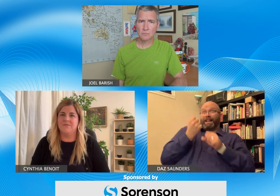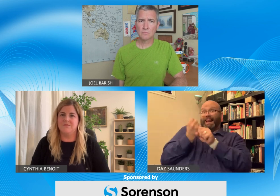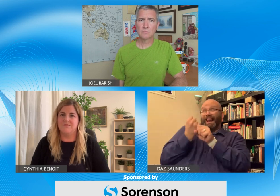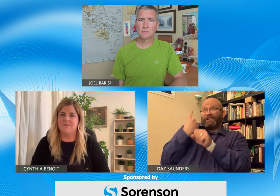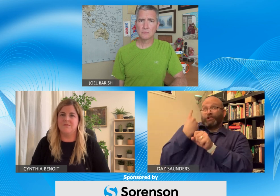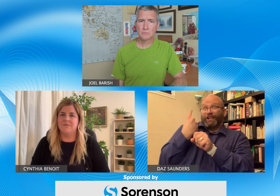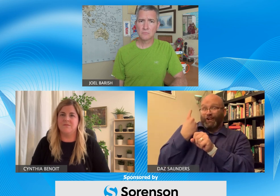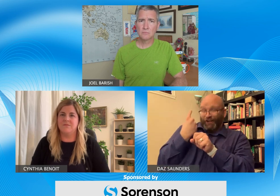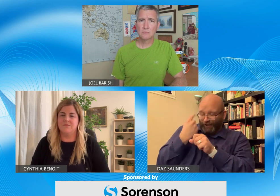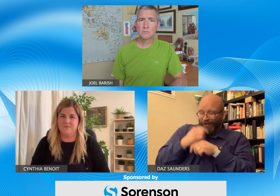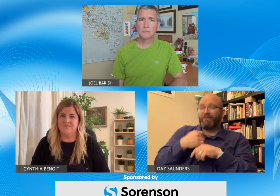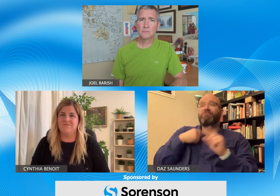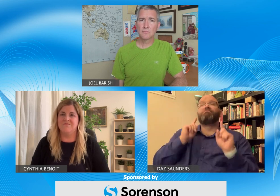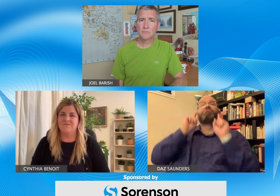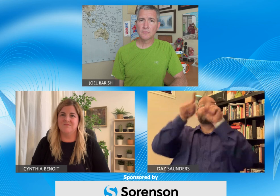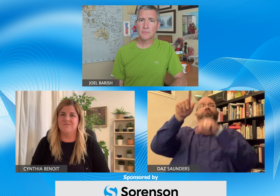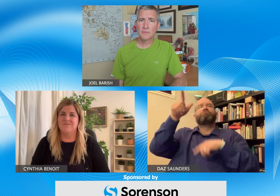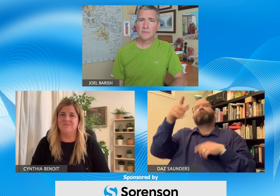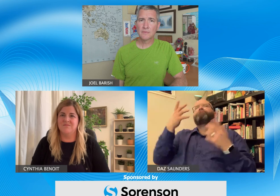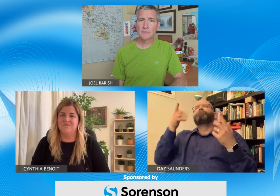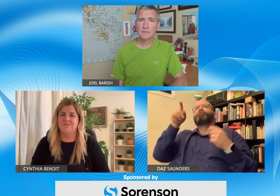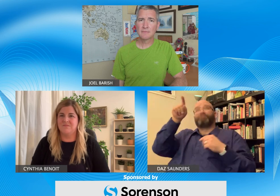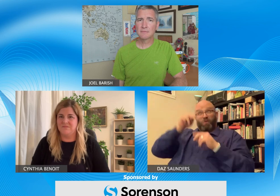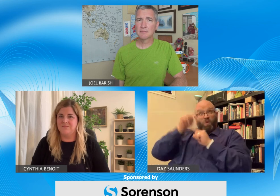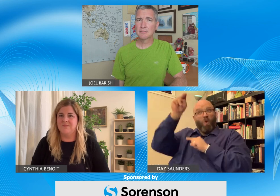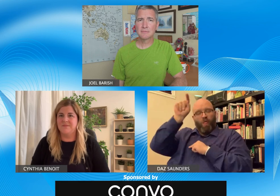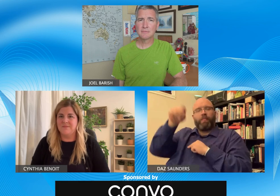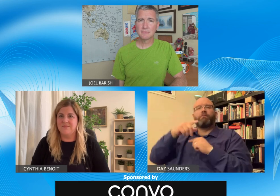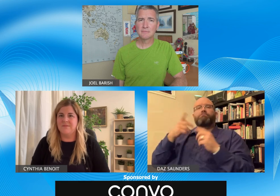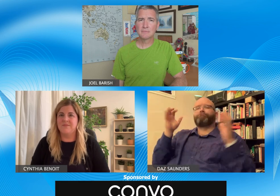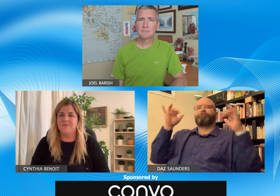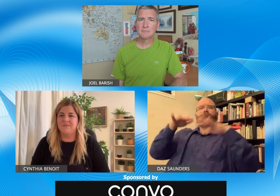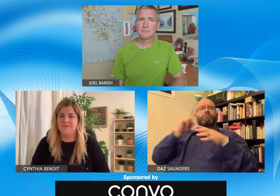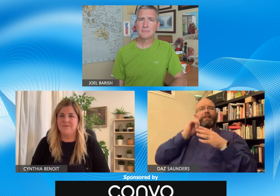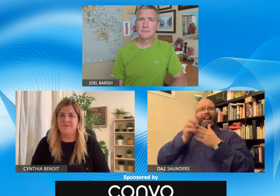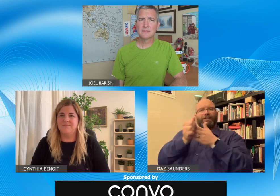Last year, I was one of the scholarship recipients. It’s the reason why I went up North to that symposium.